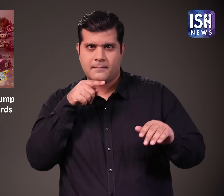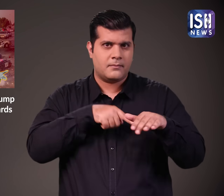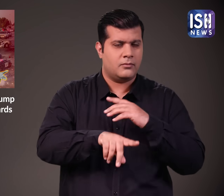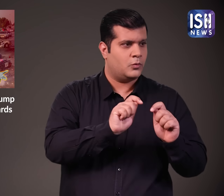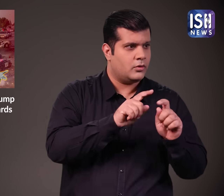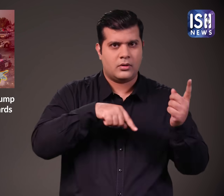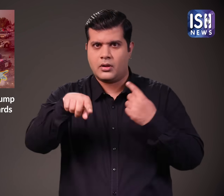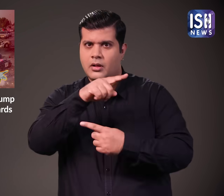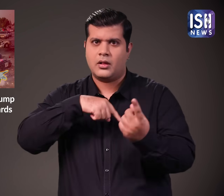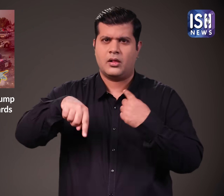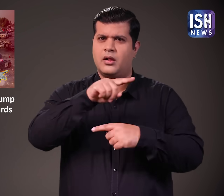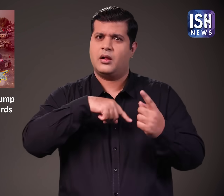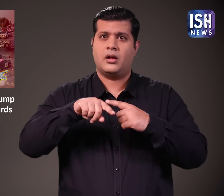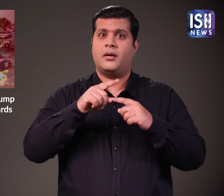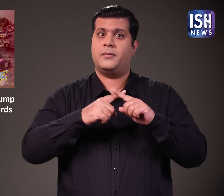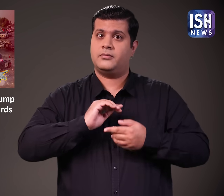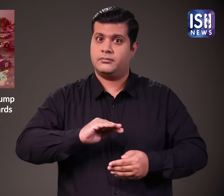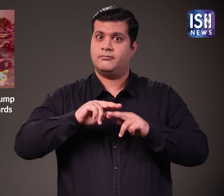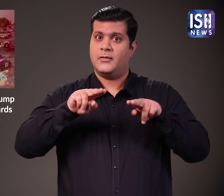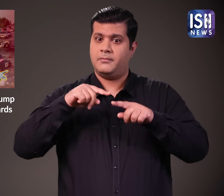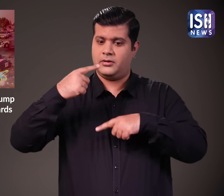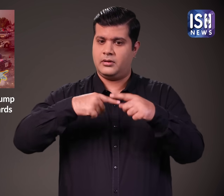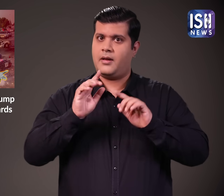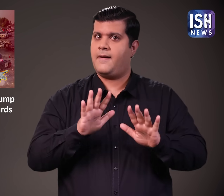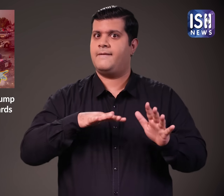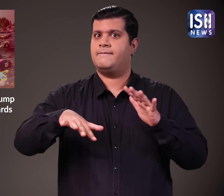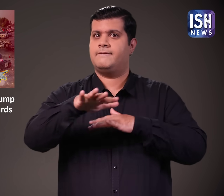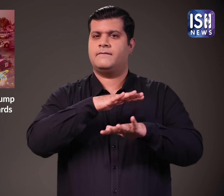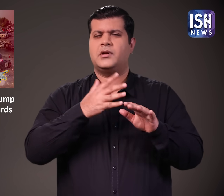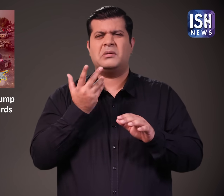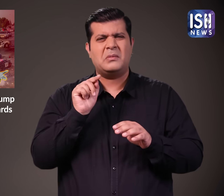They quietly begin working without documentation and start building their families.